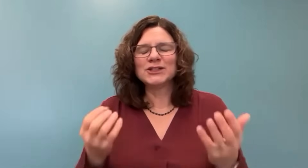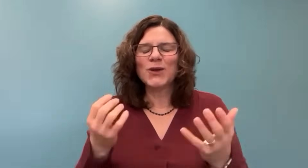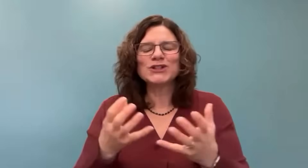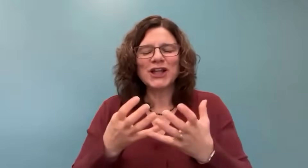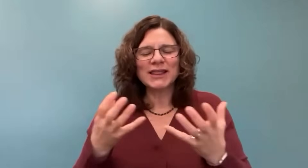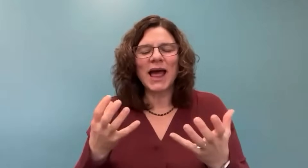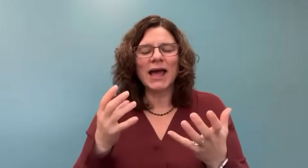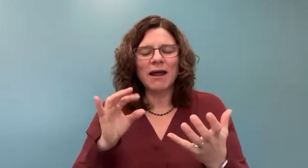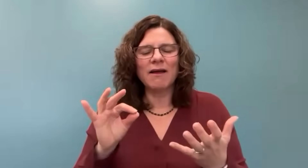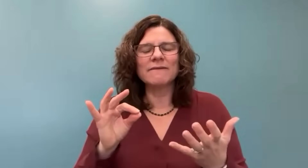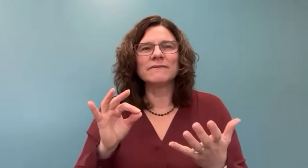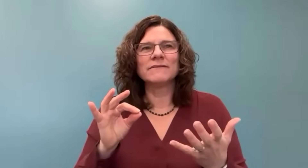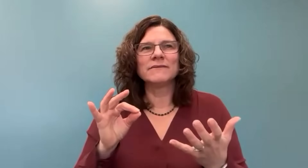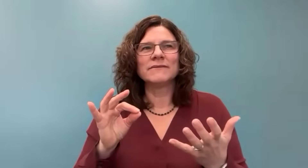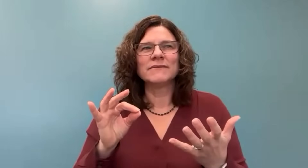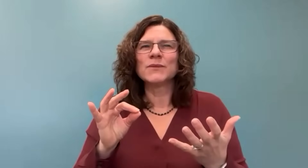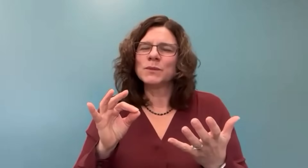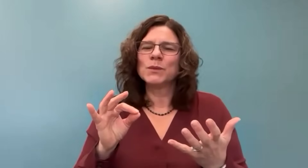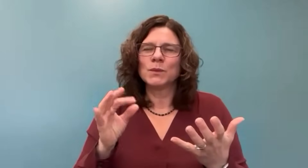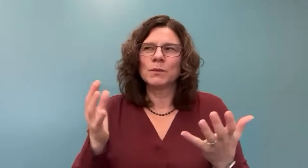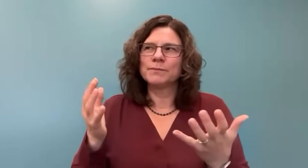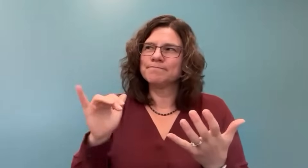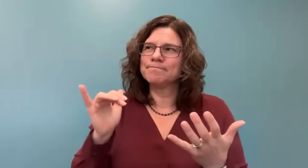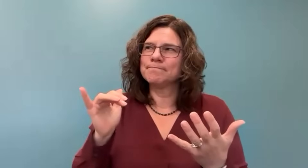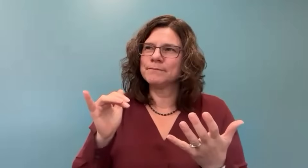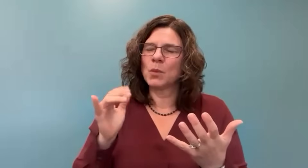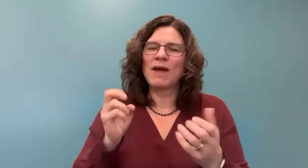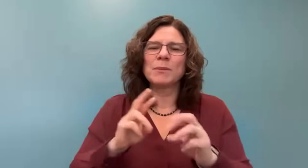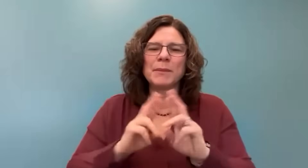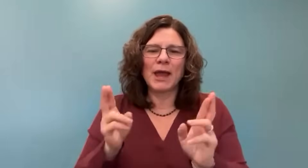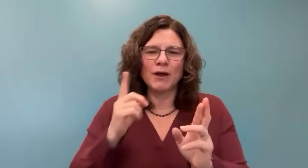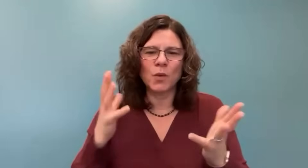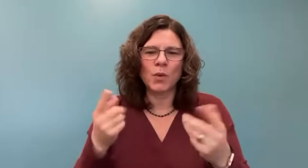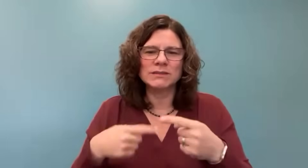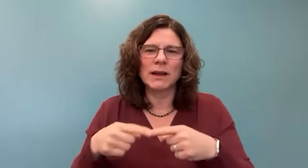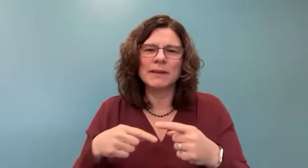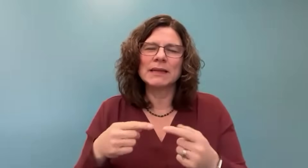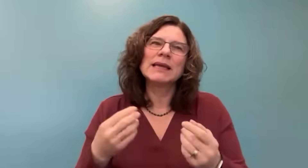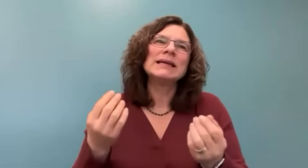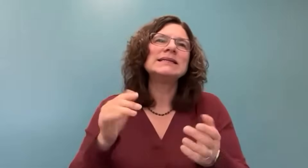So, there’s a lot to be prepared for what’s coming.